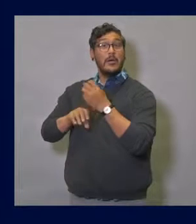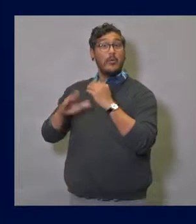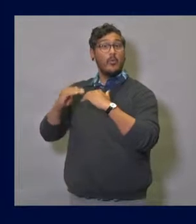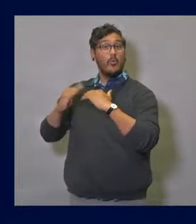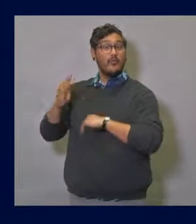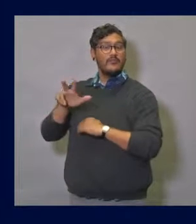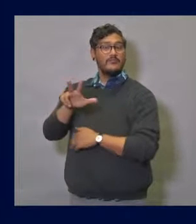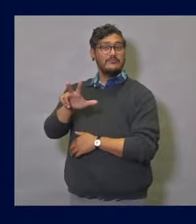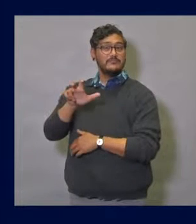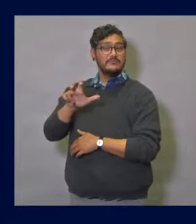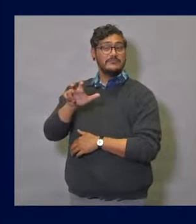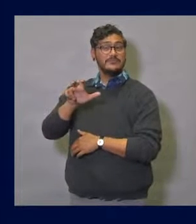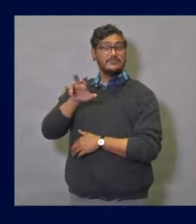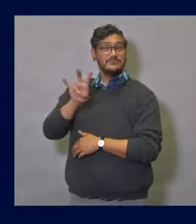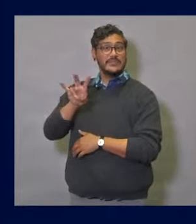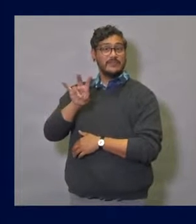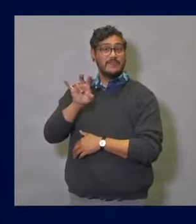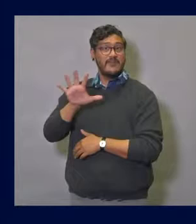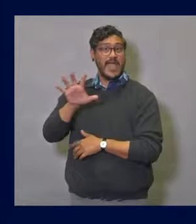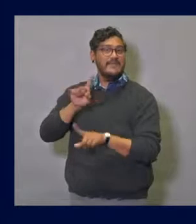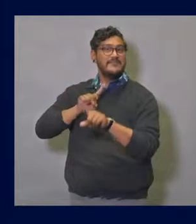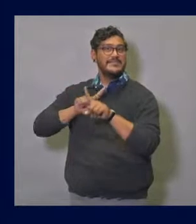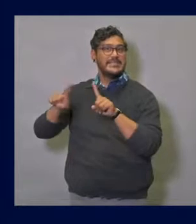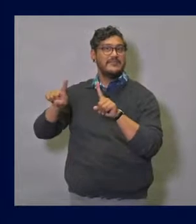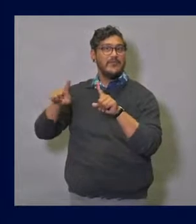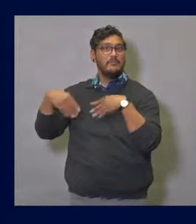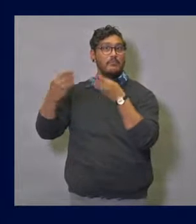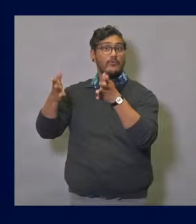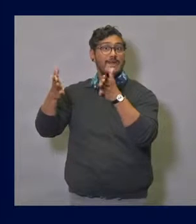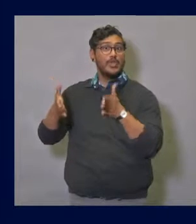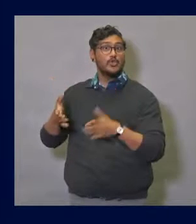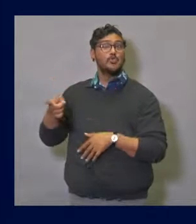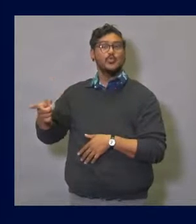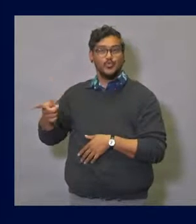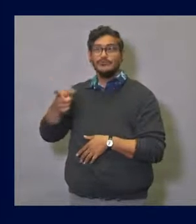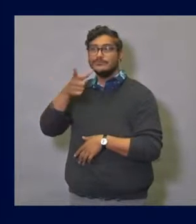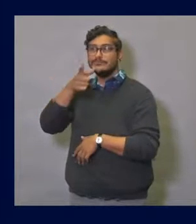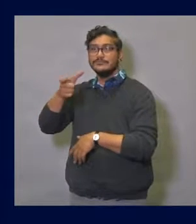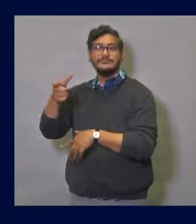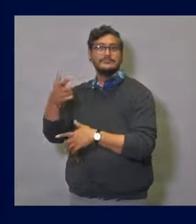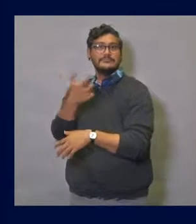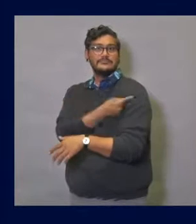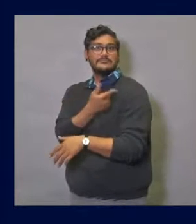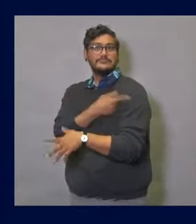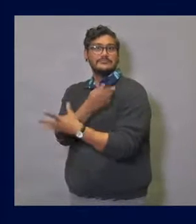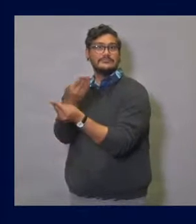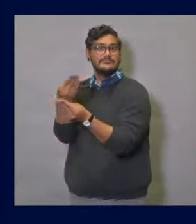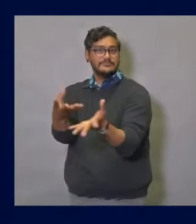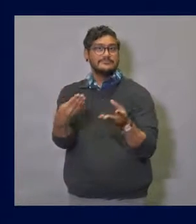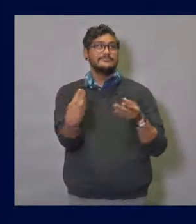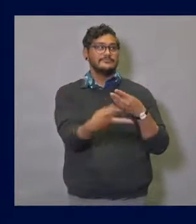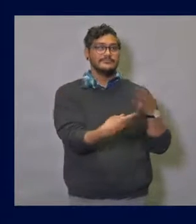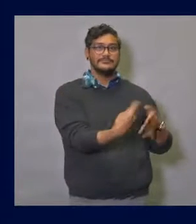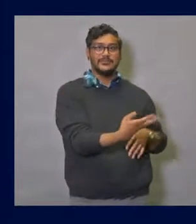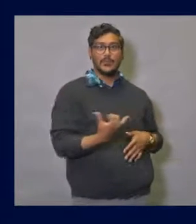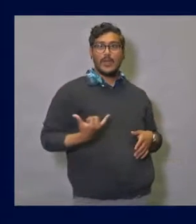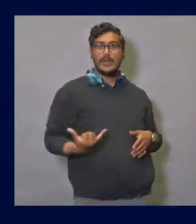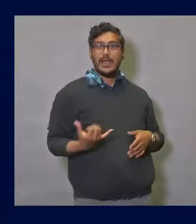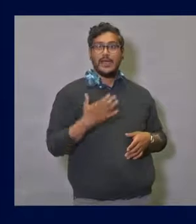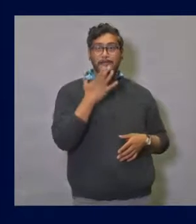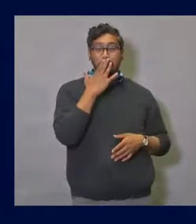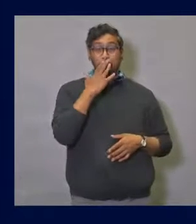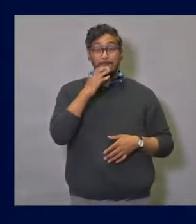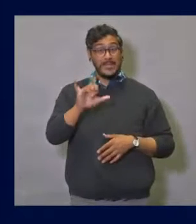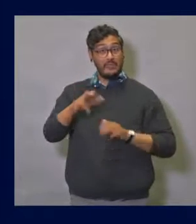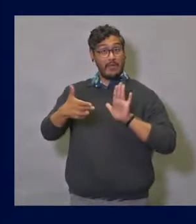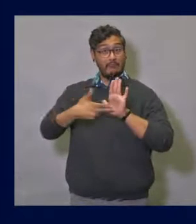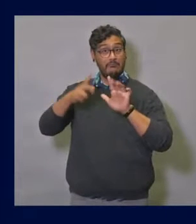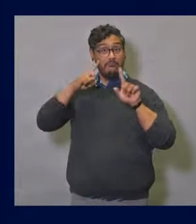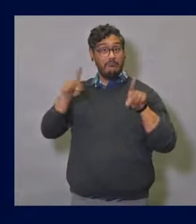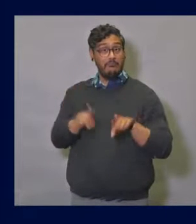MEMORÁNDUM DE ENTENDIMIENTO Y